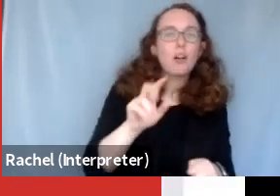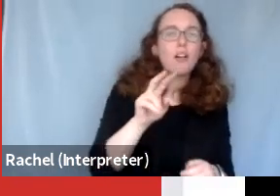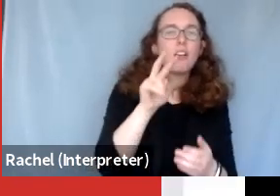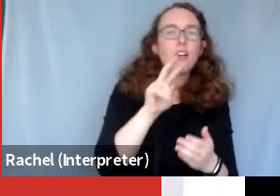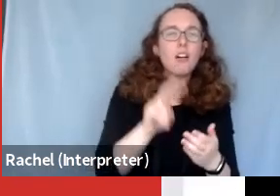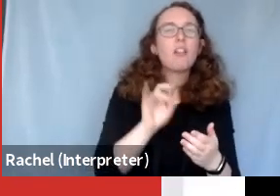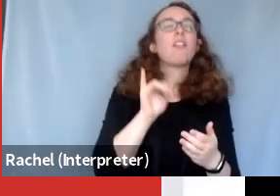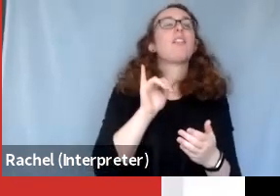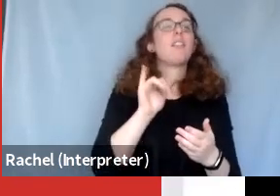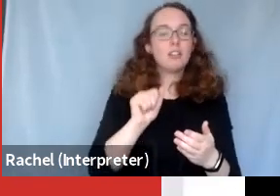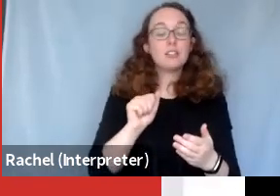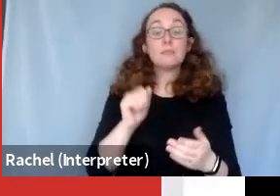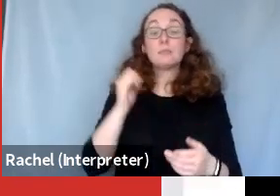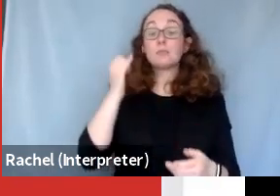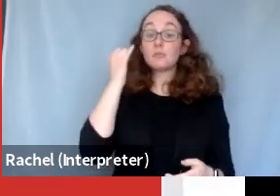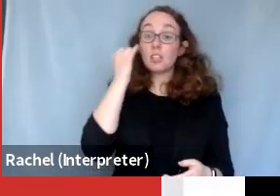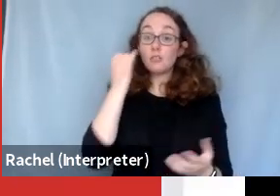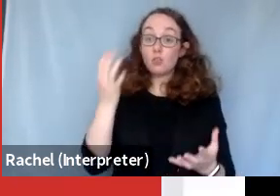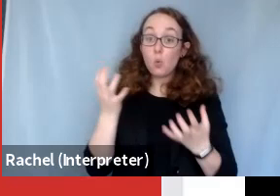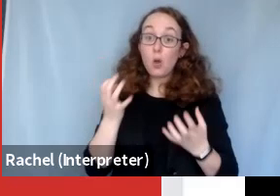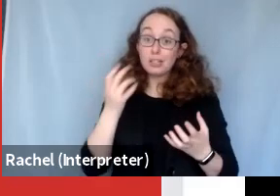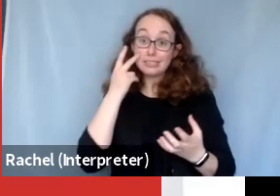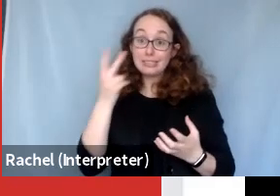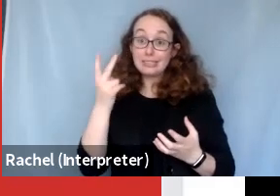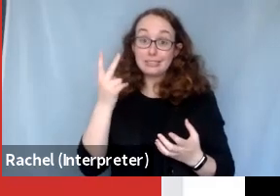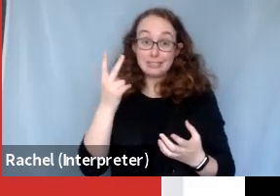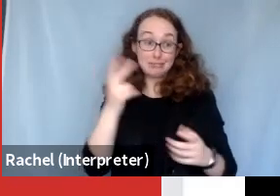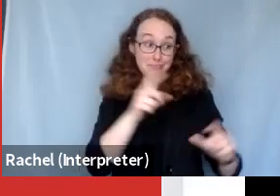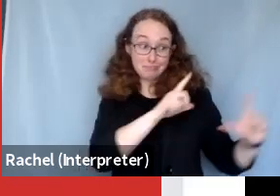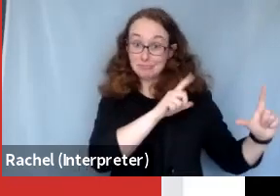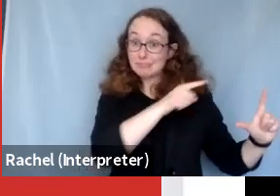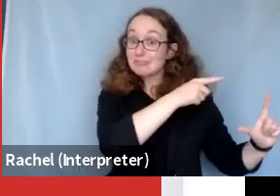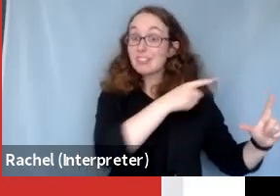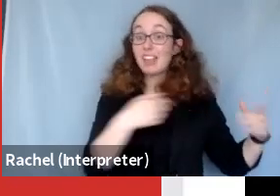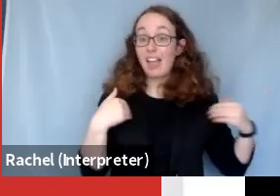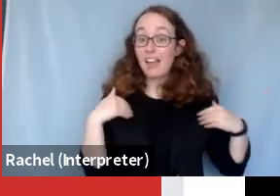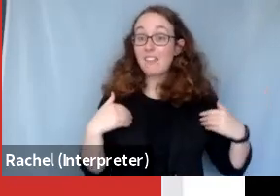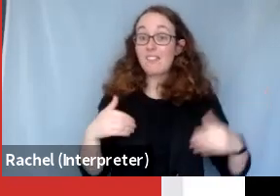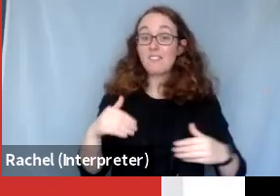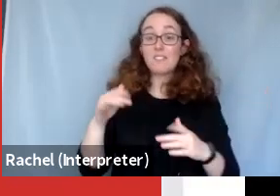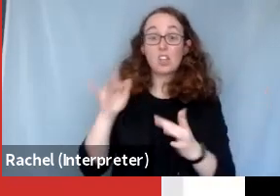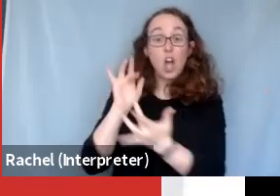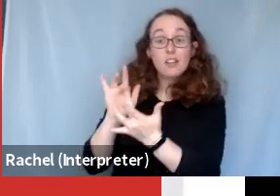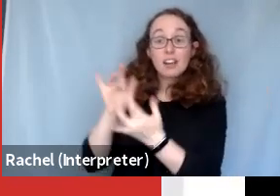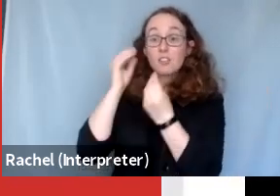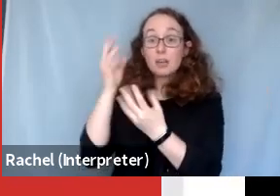on the screen if you guys want to take a picture of it, you guys want to write it down, take a screenshot, we do have another